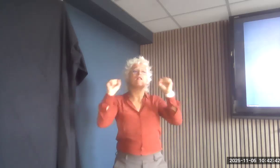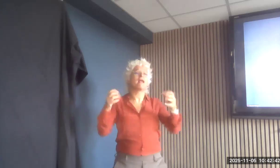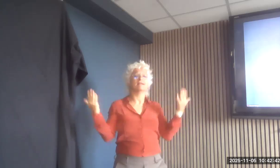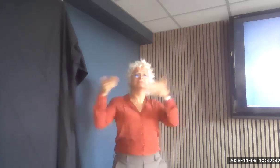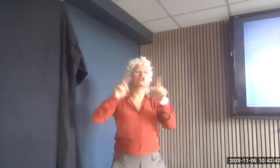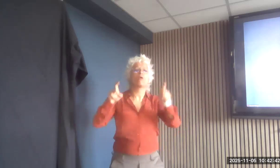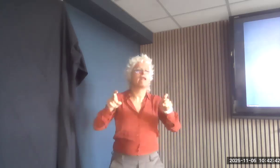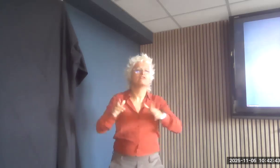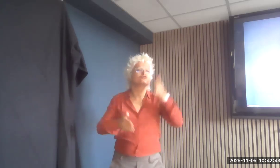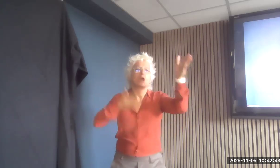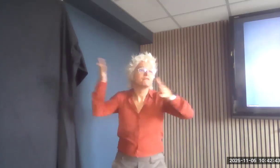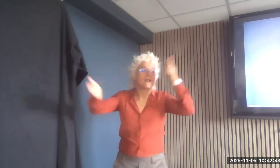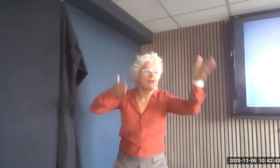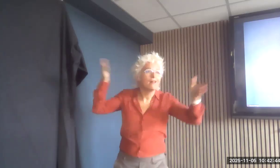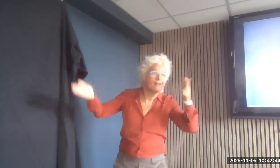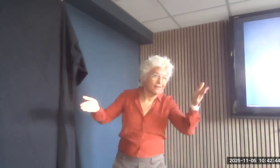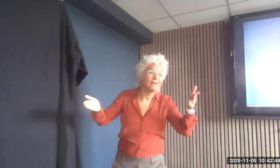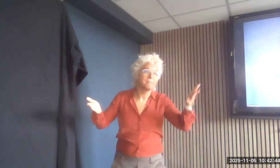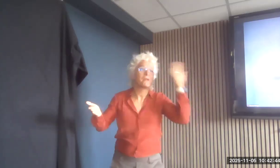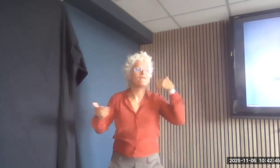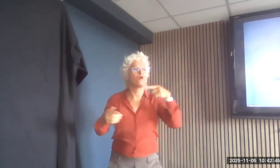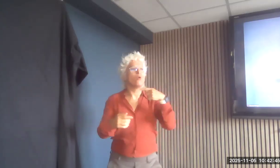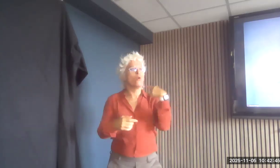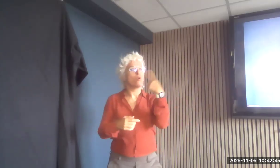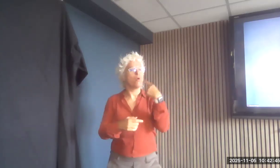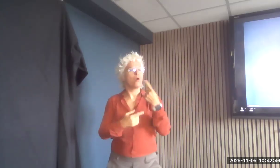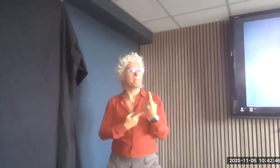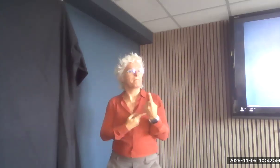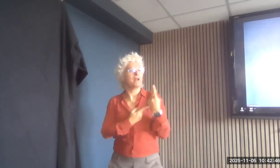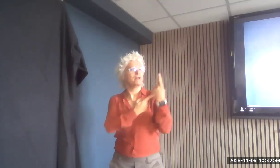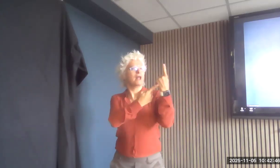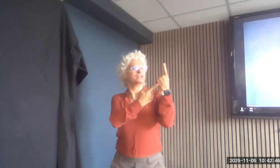Because the world now can communicate using International Sign without having to travel.